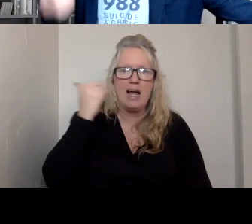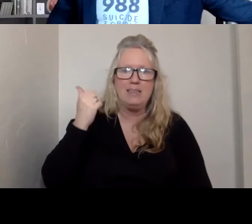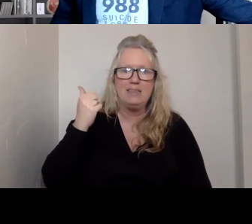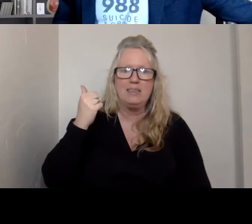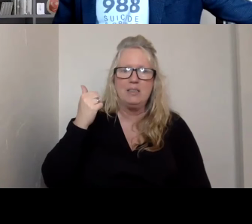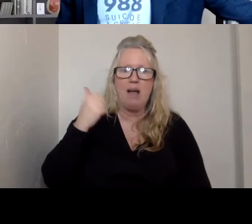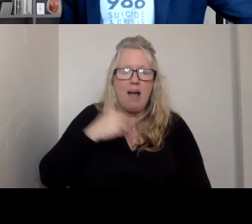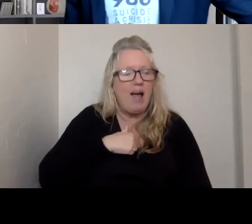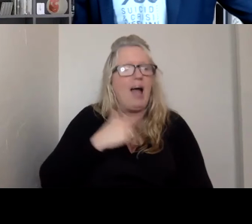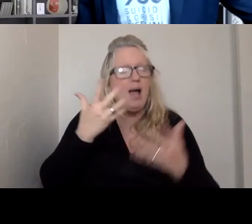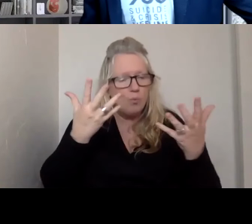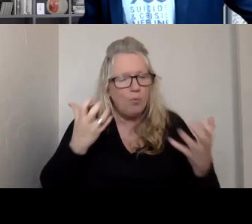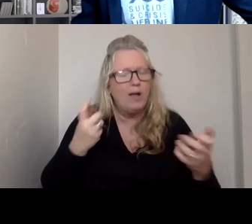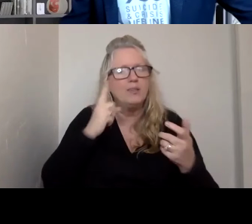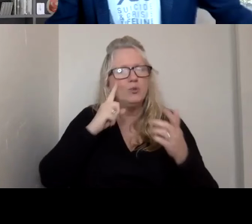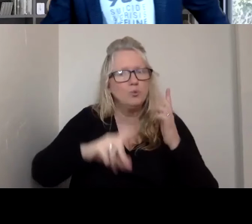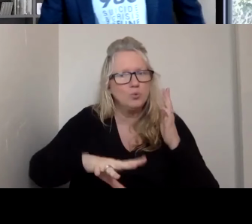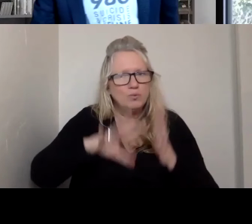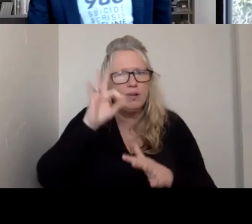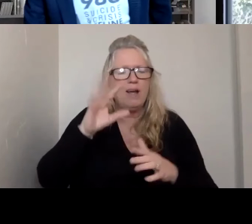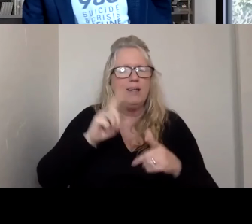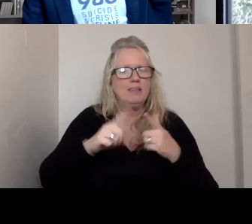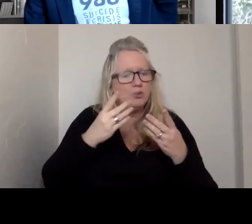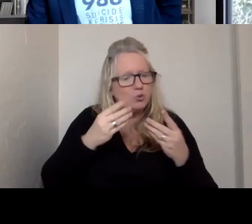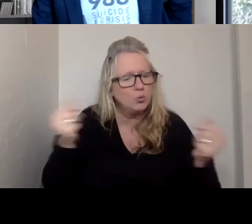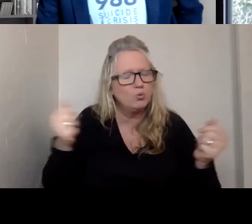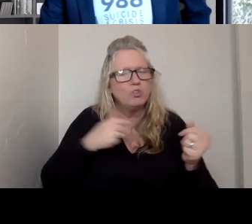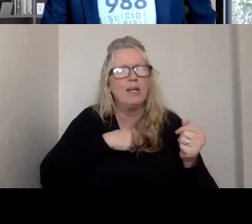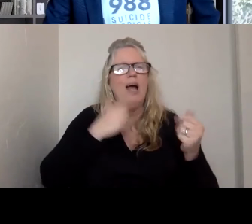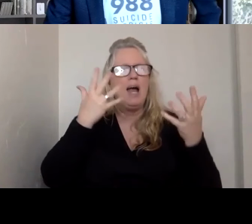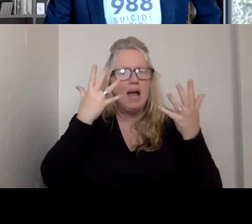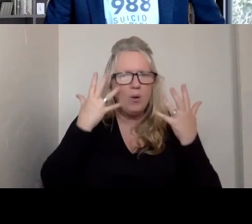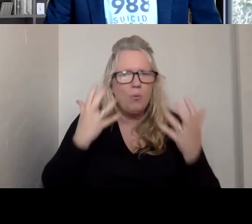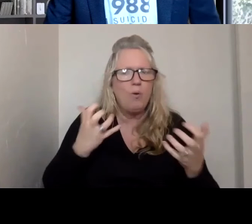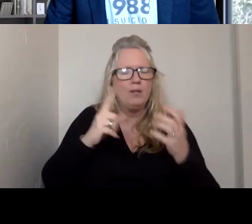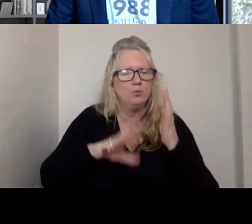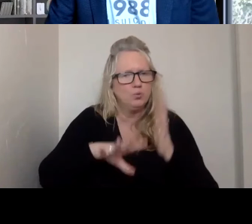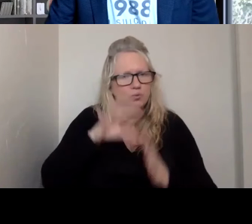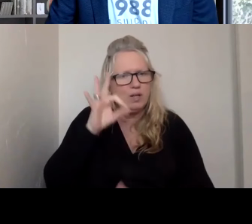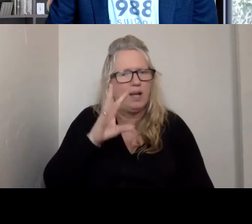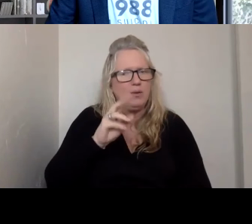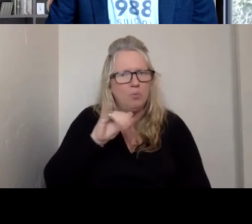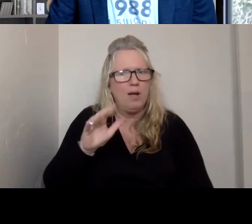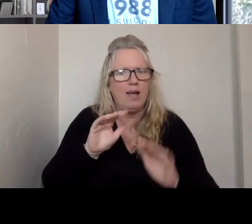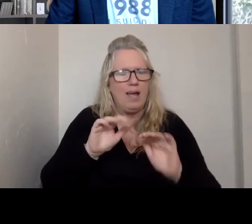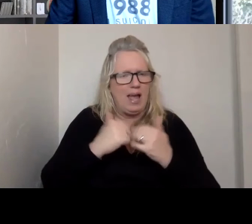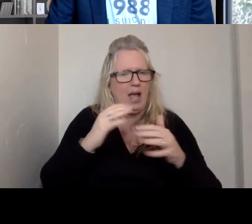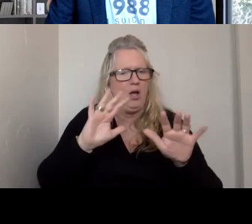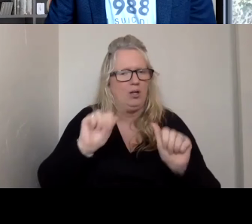I WANTED TO FIND A SOLUTION. I WANTED TO FIND A WAY TO GET HELP AND I DID NOT REALLY HAVE